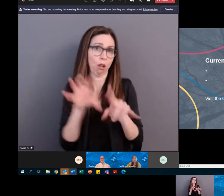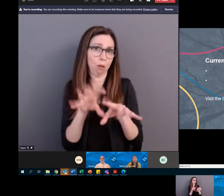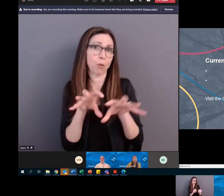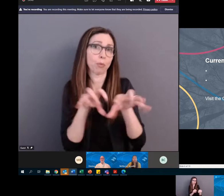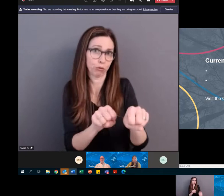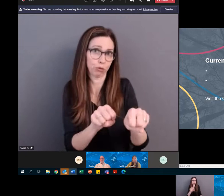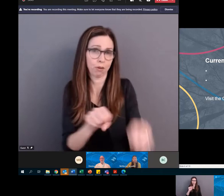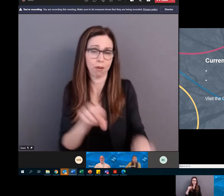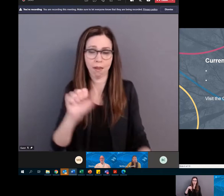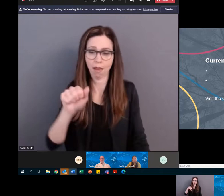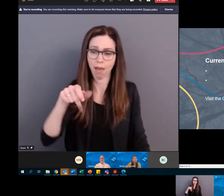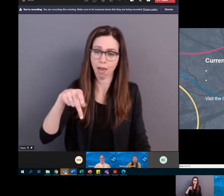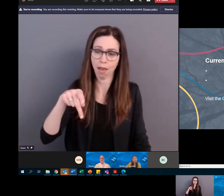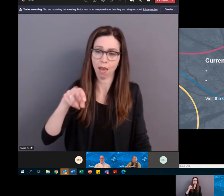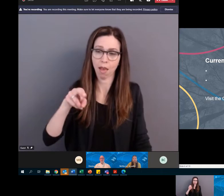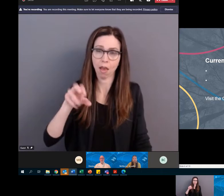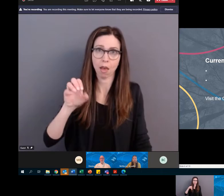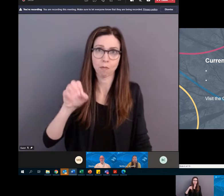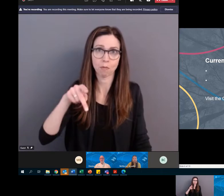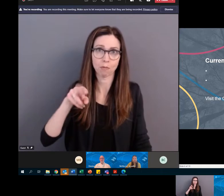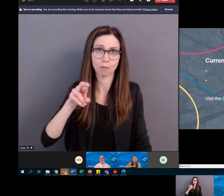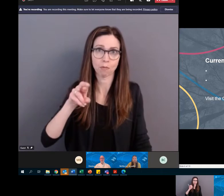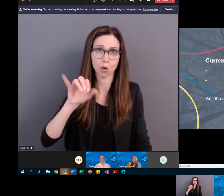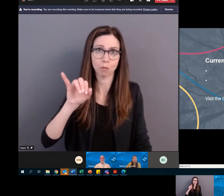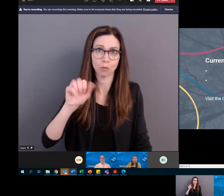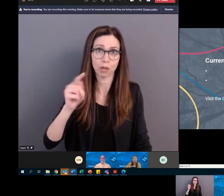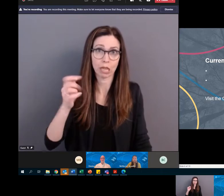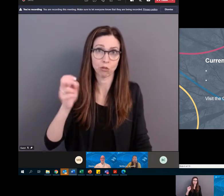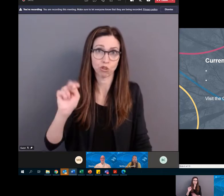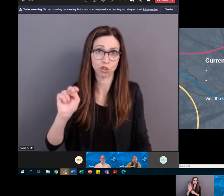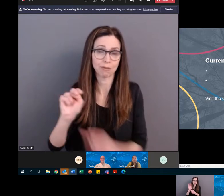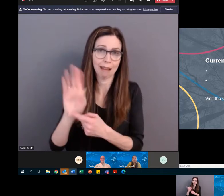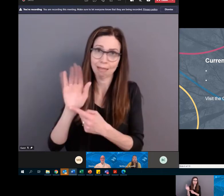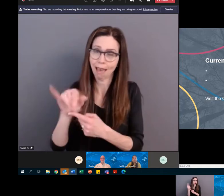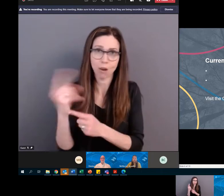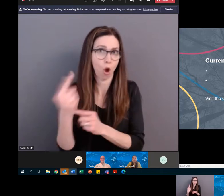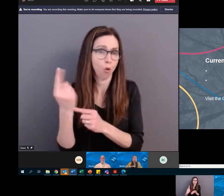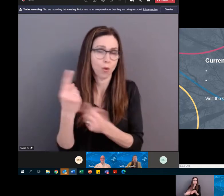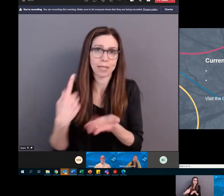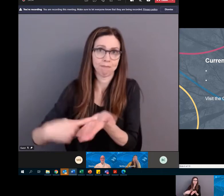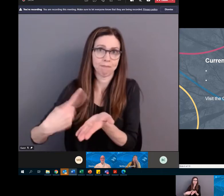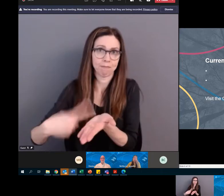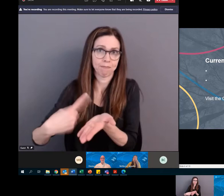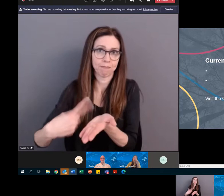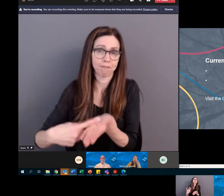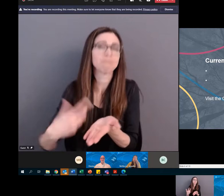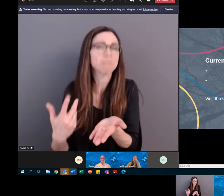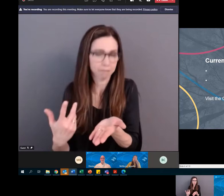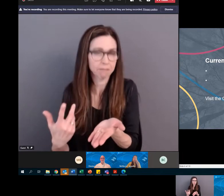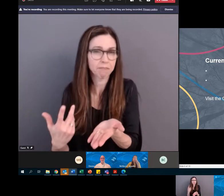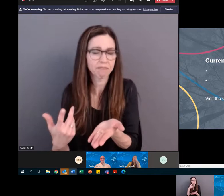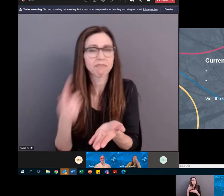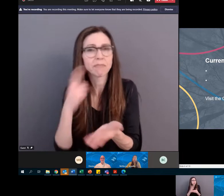is increasingly debated in the fields of artistic creation. There are specific questions touching